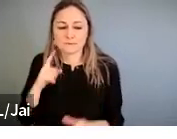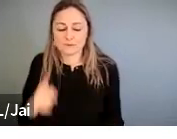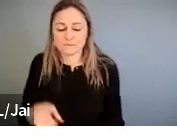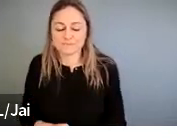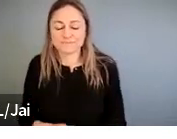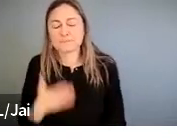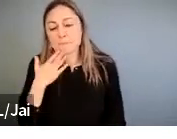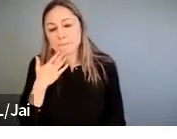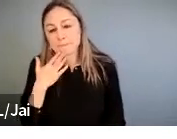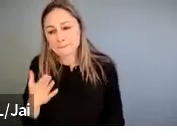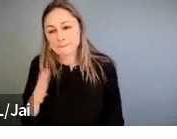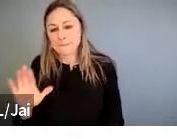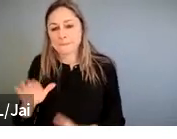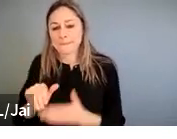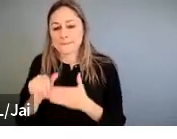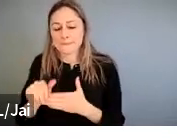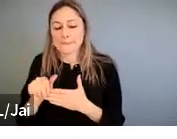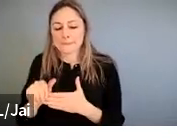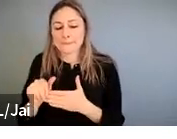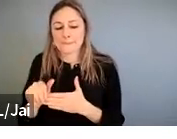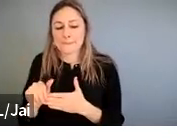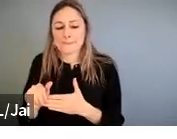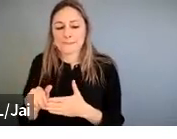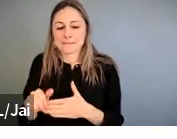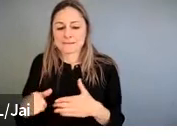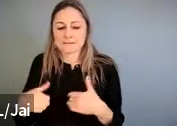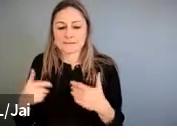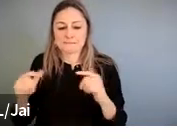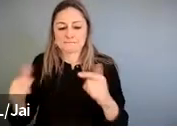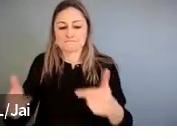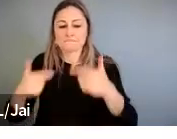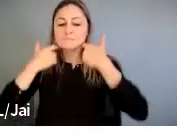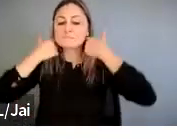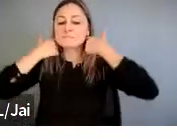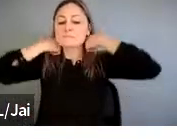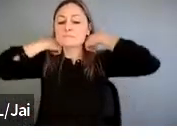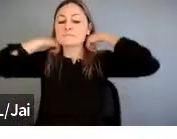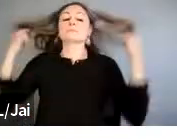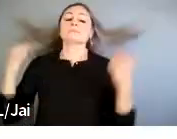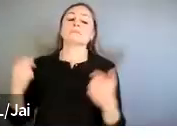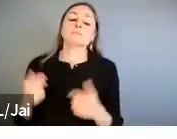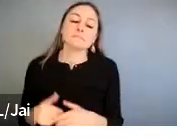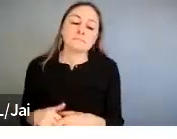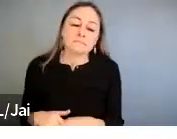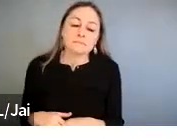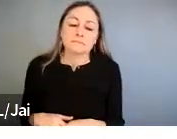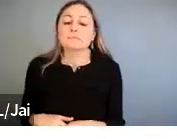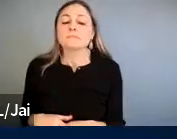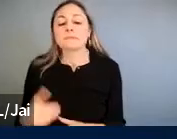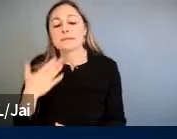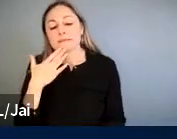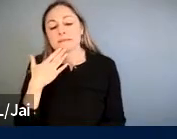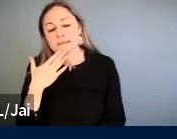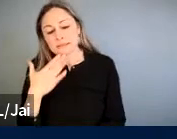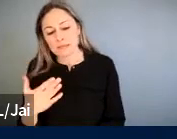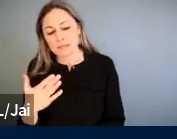for your leadership and I'll turn it back to you. >> Katy: Thank you, Sachin, for the very kind